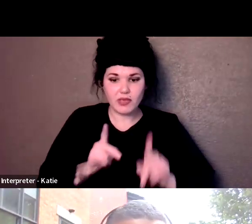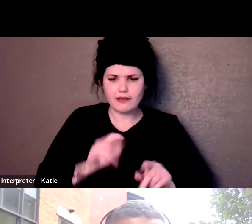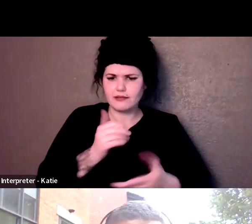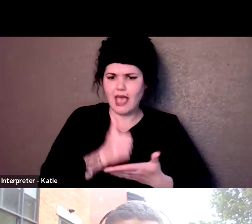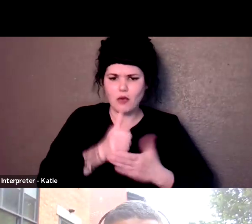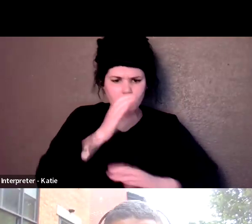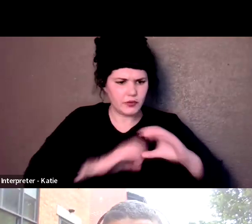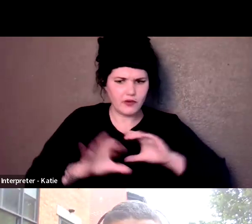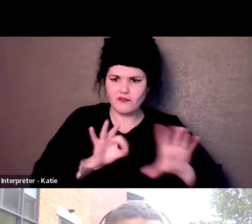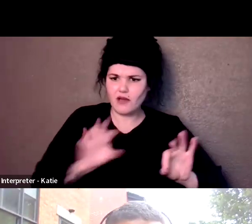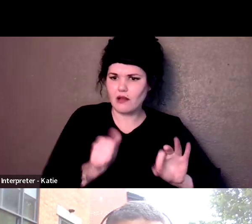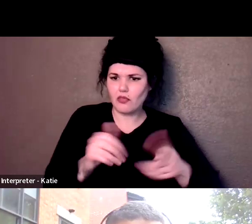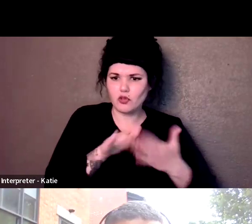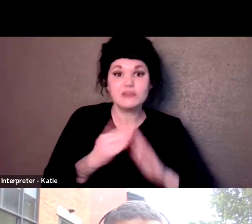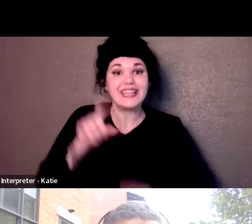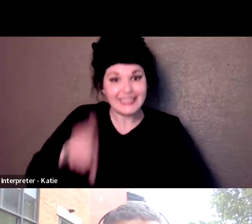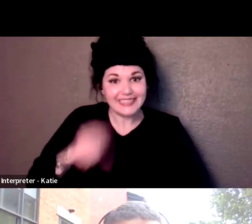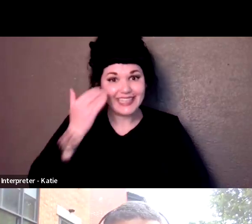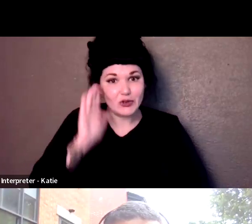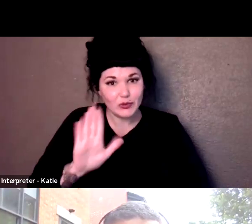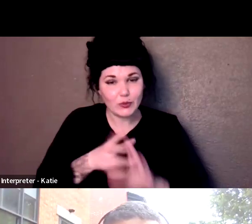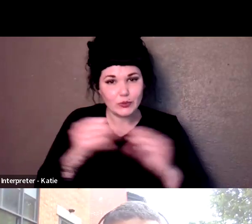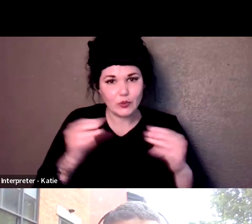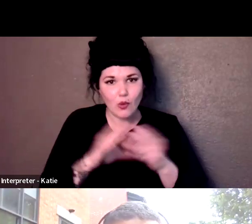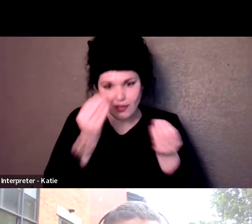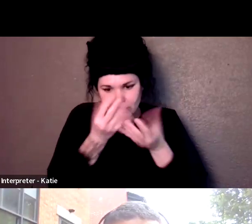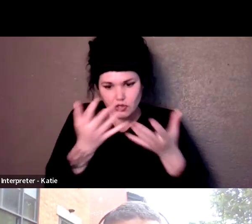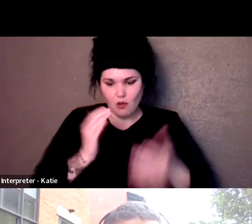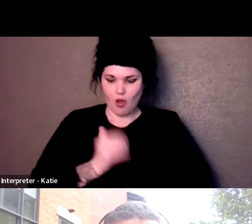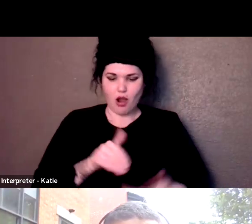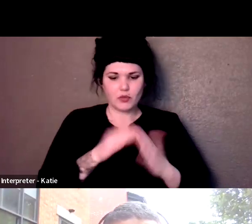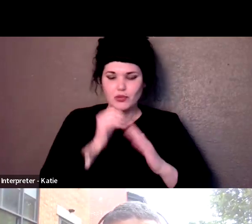story. Because I'll tell you our community didn't always have really great interpreter services, and